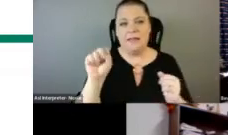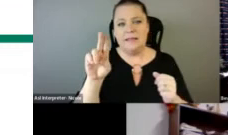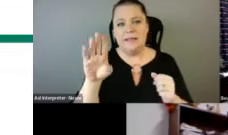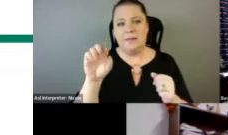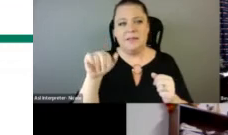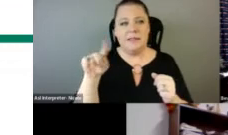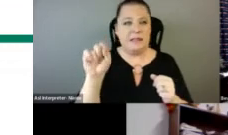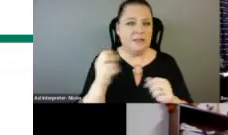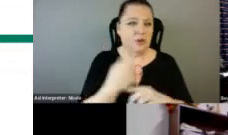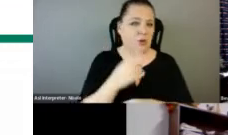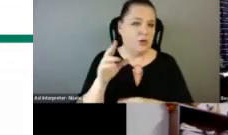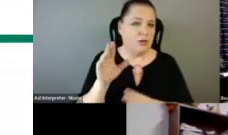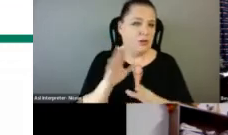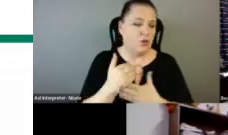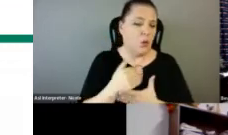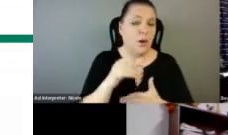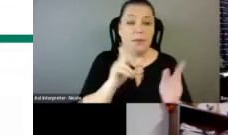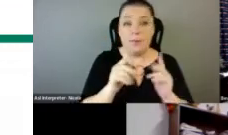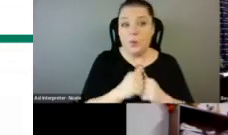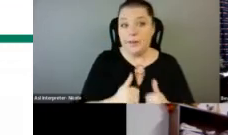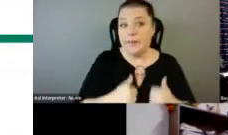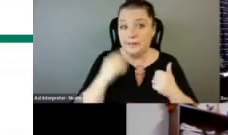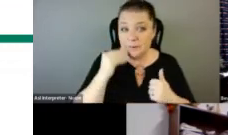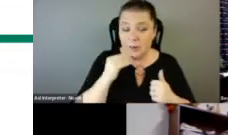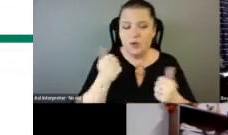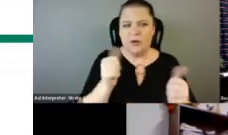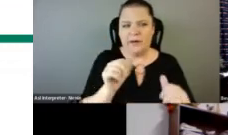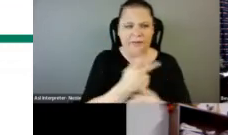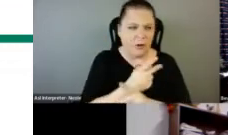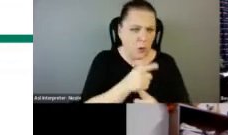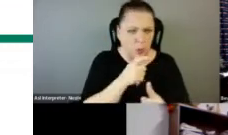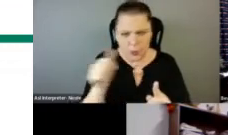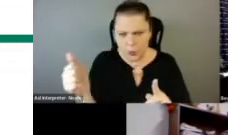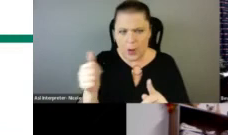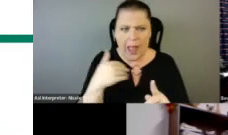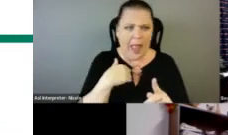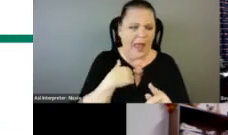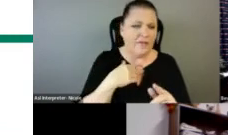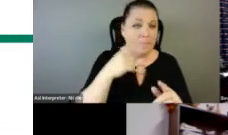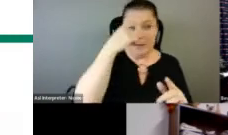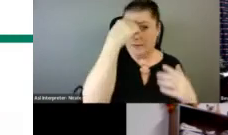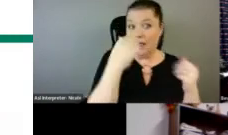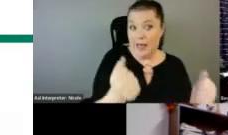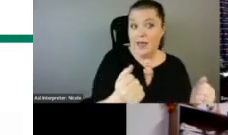experience. And so we're really trying to identify more people with mental health lived experience right now. So we're